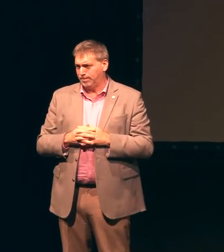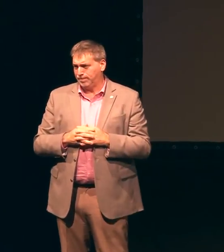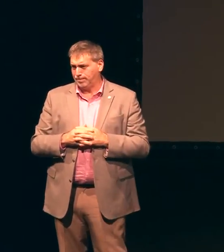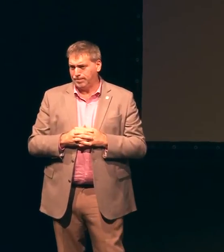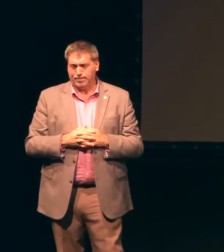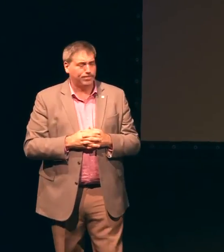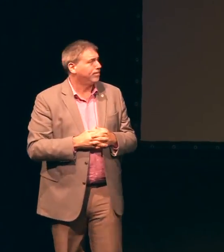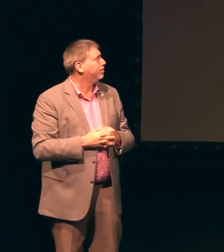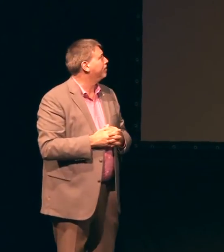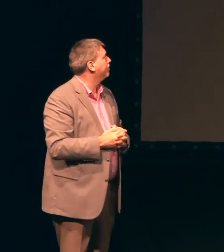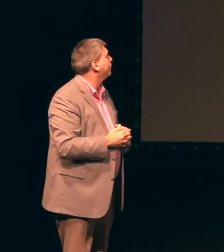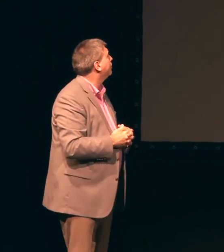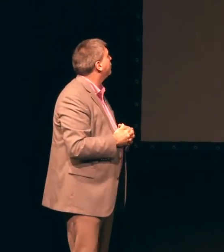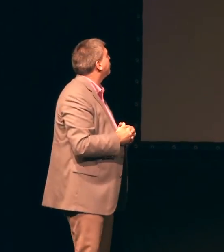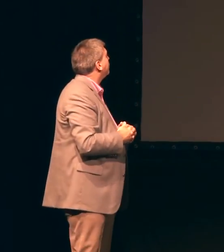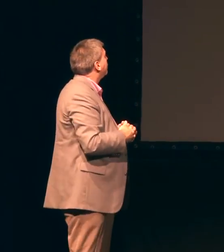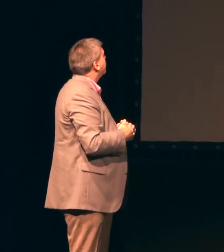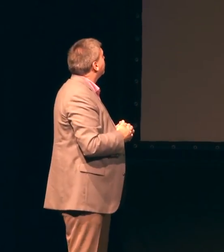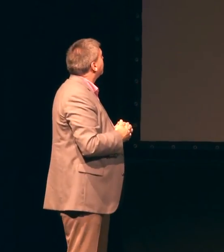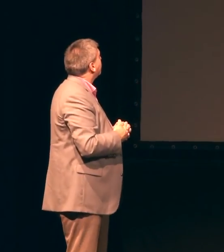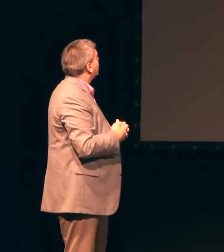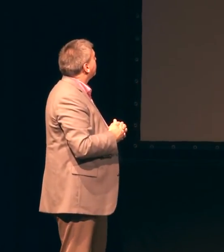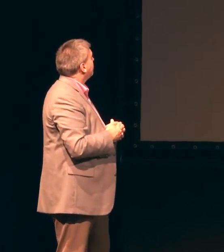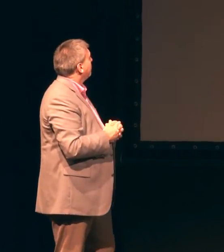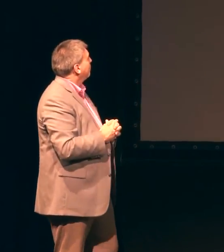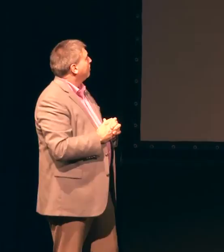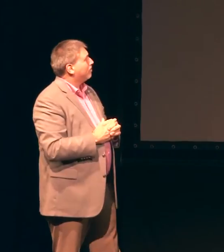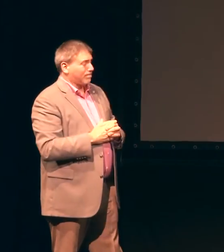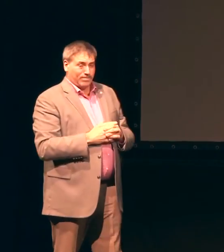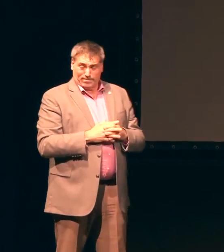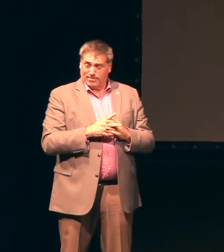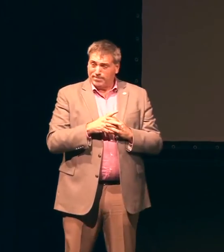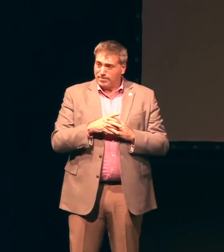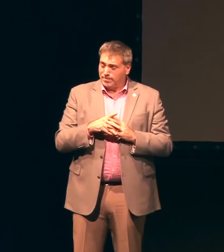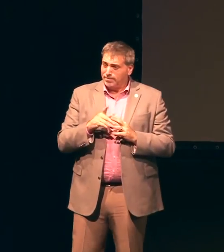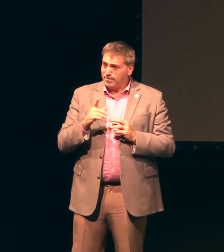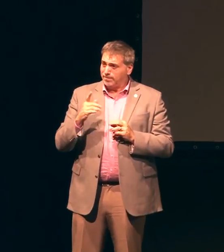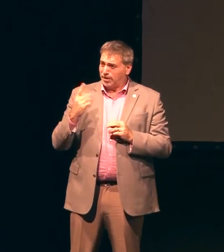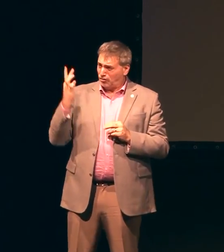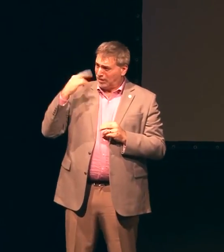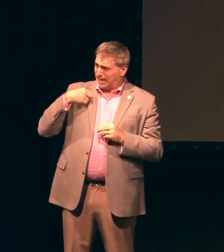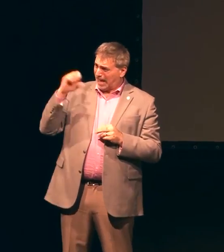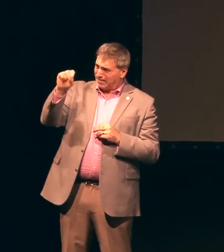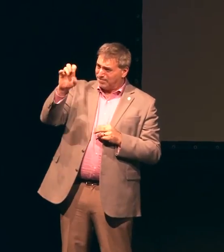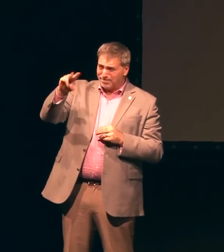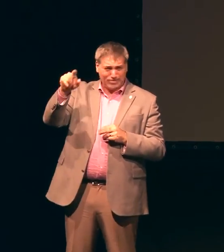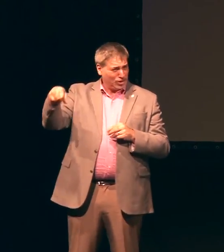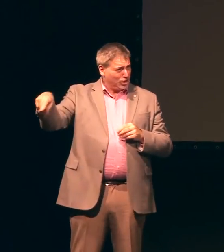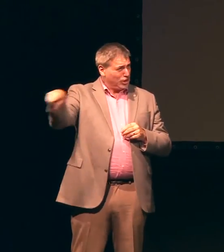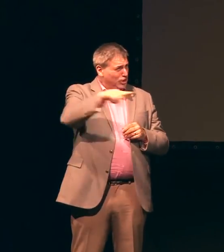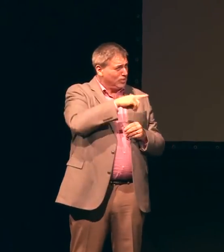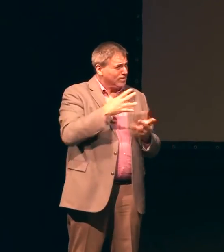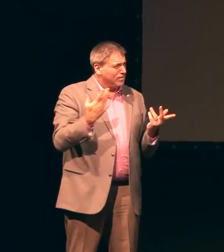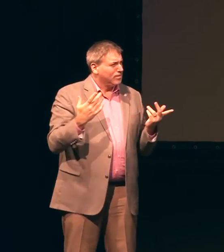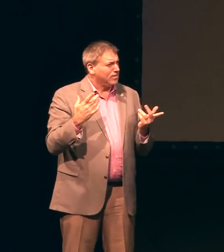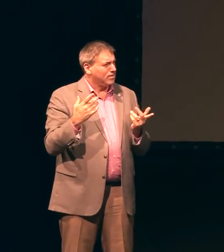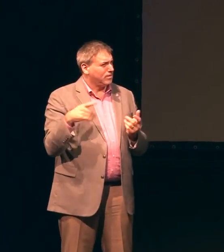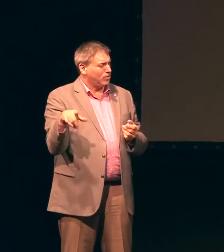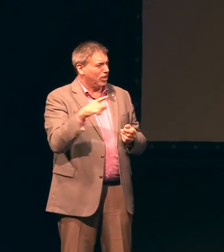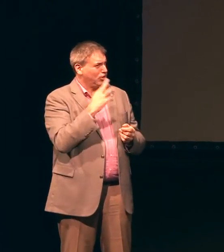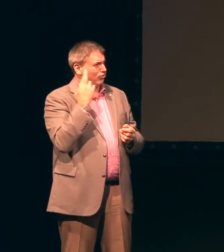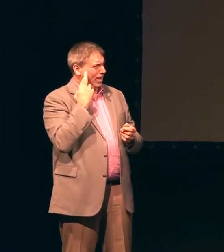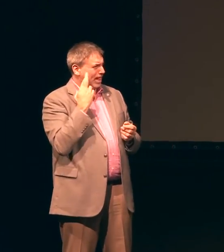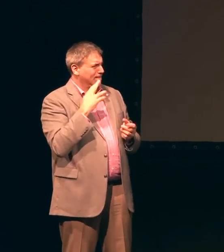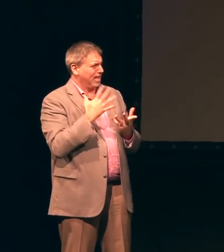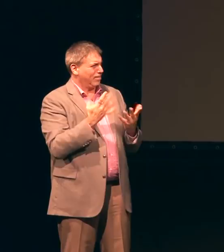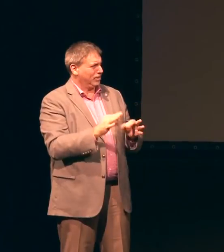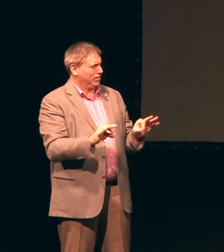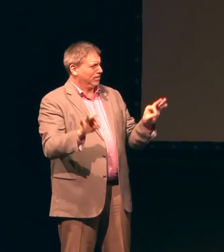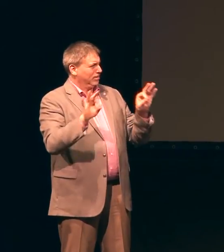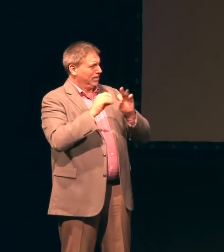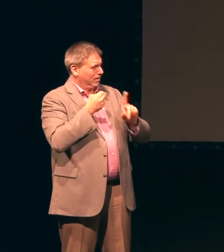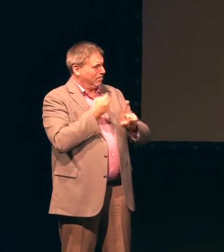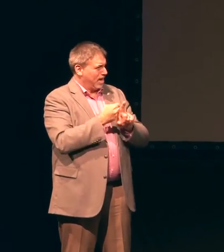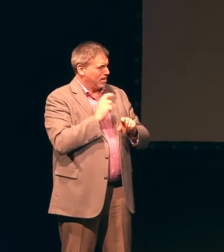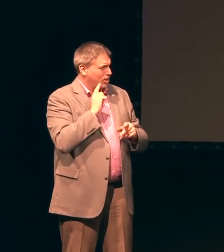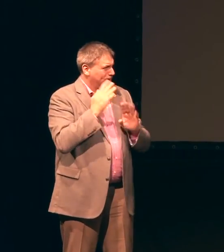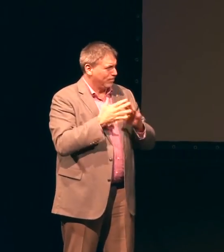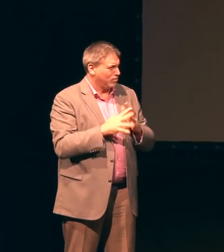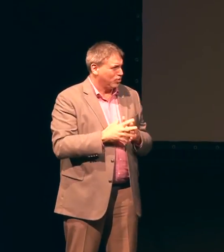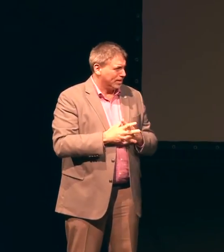within our community. The reason I am sharing this with you is because I want you to